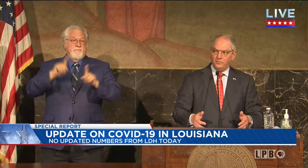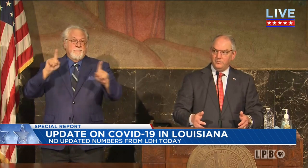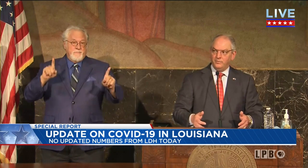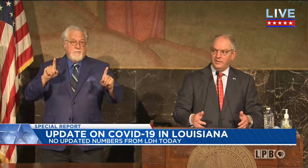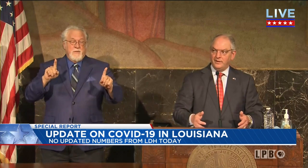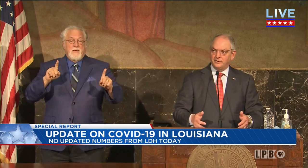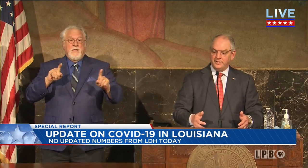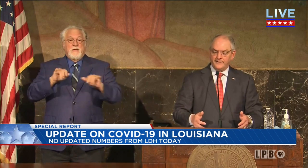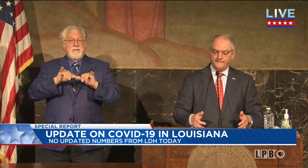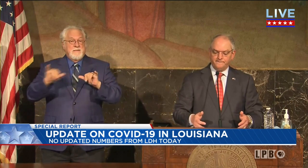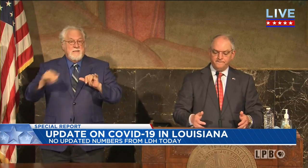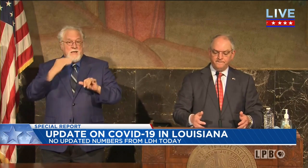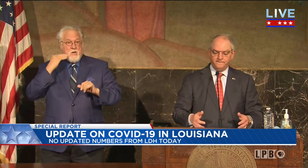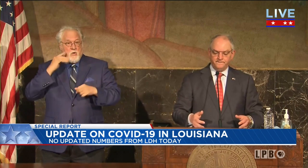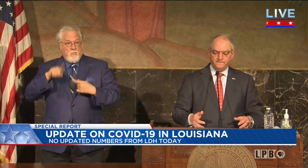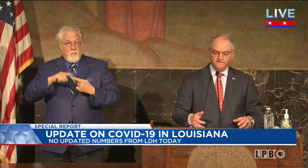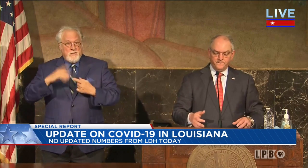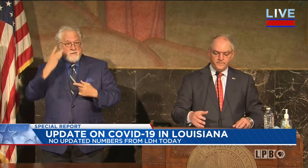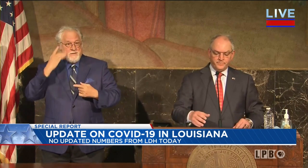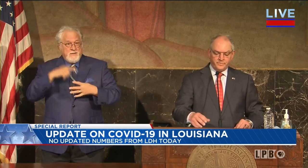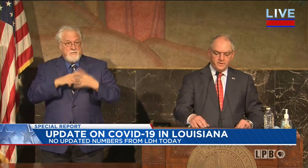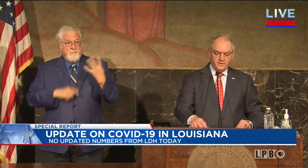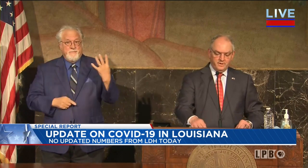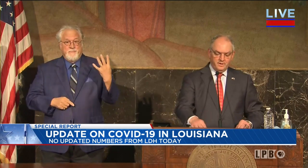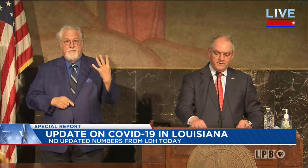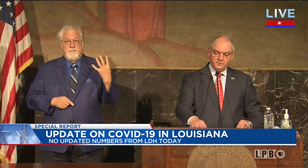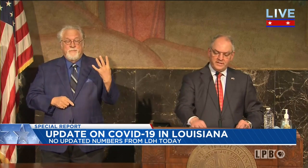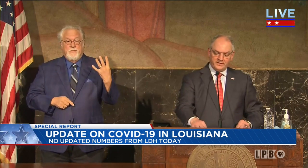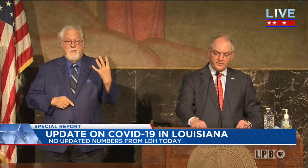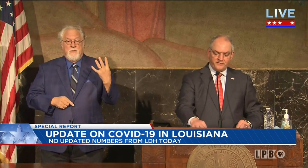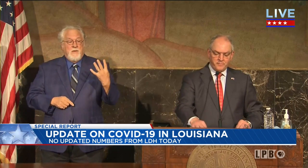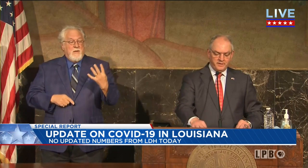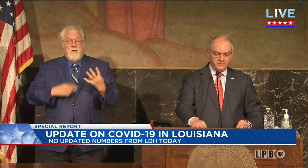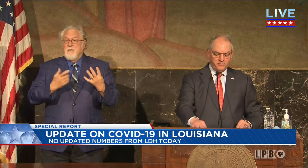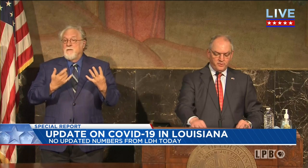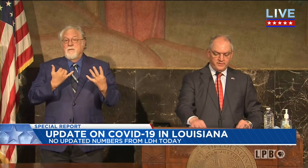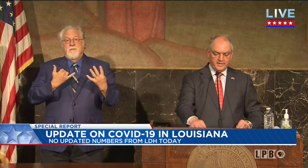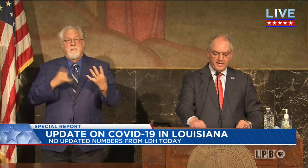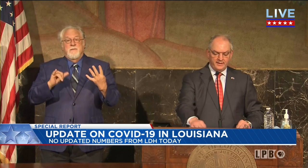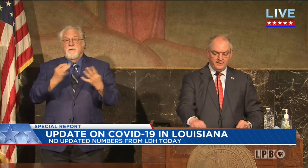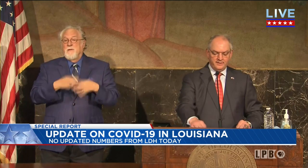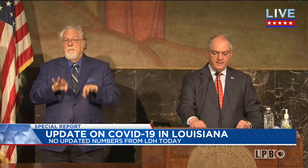AREN'T PAYING ATTENTION TO IT ANYMORE. THE SIMPLE FACT OF THE MATTER IS